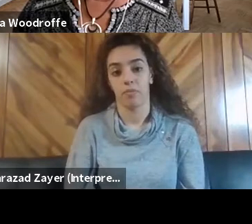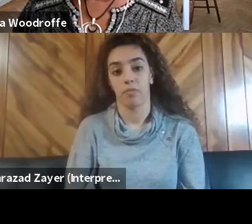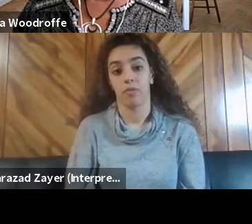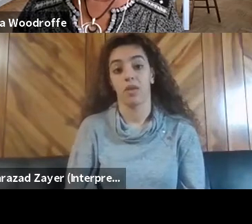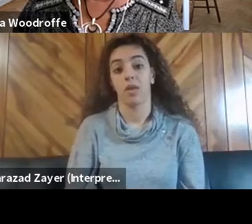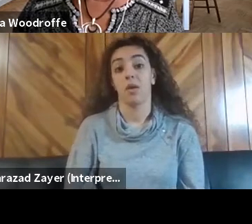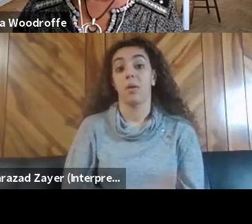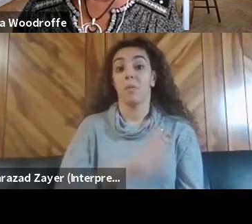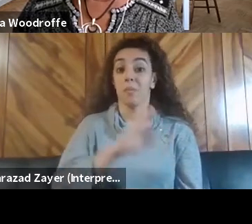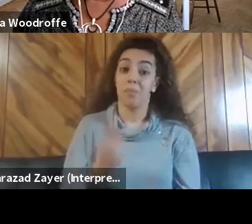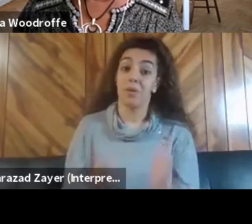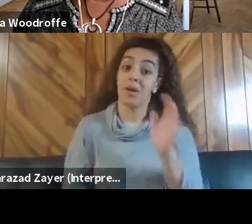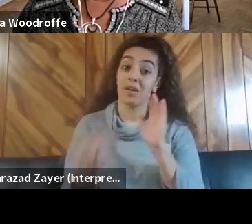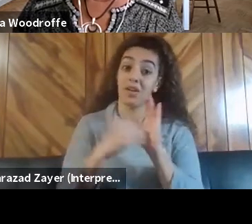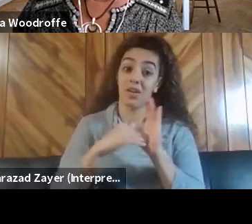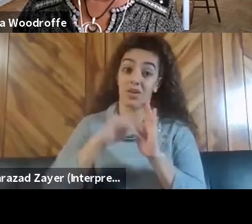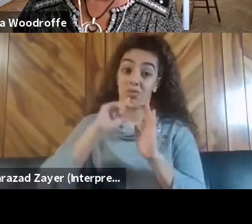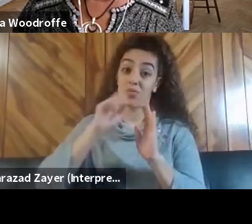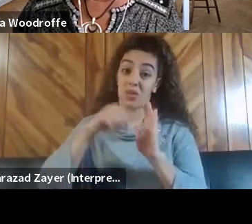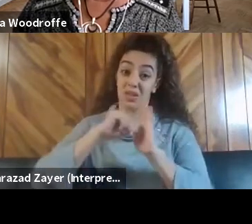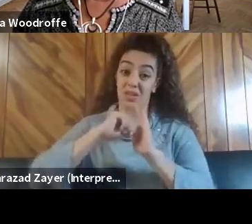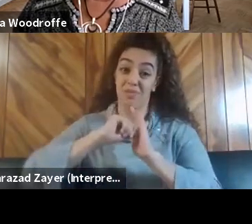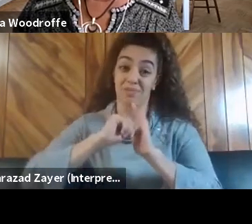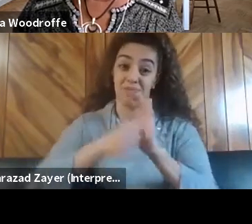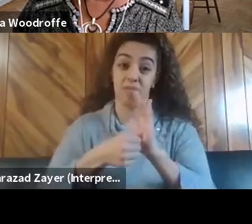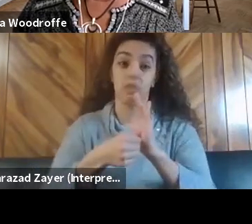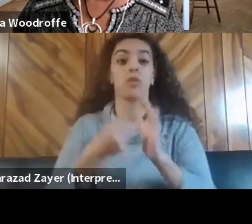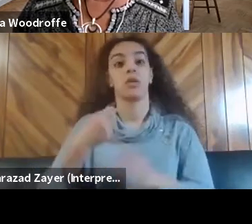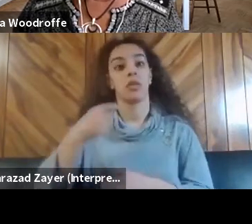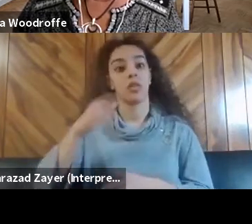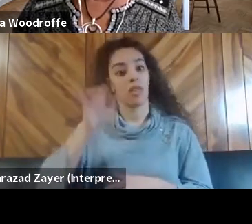constantly, to the point where I mean, why is a parent saying,